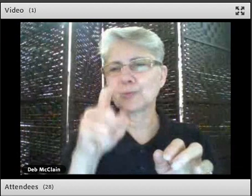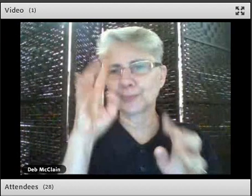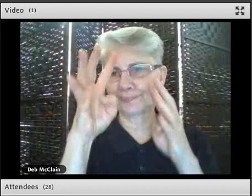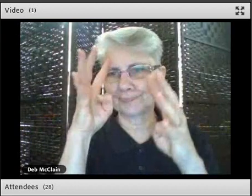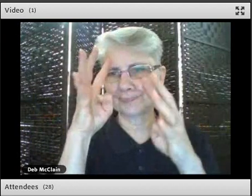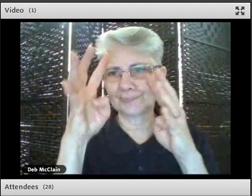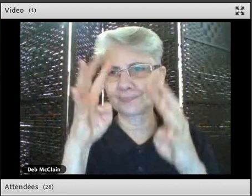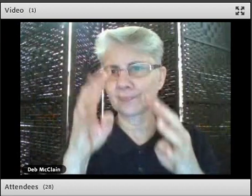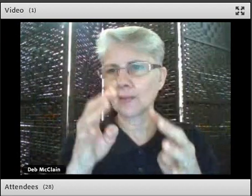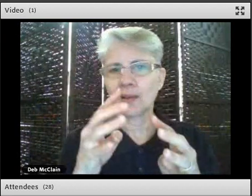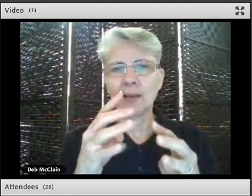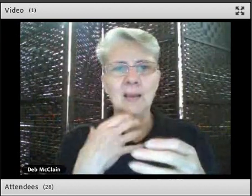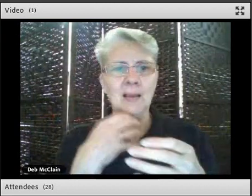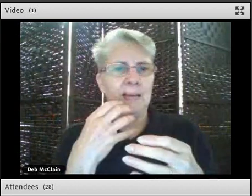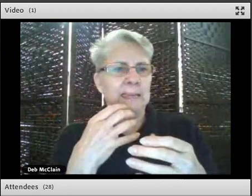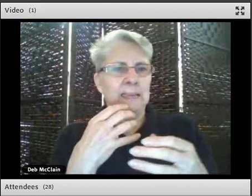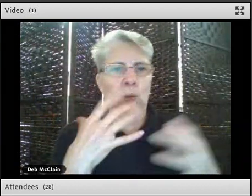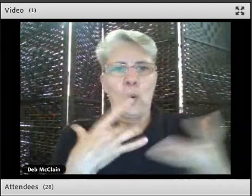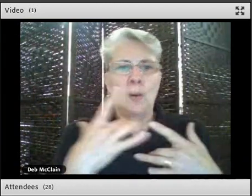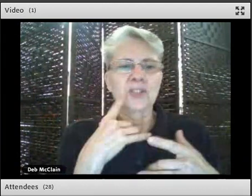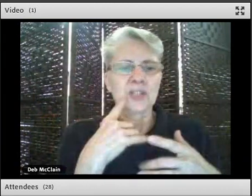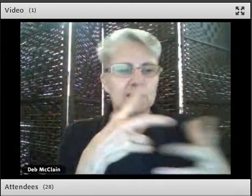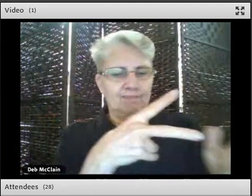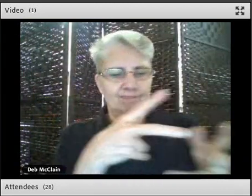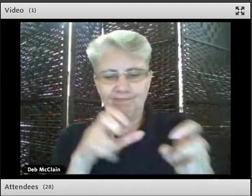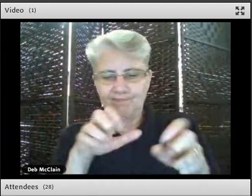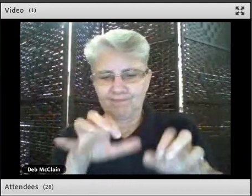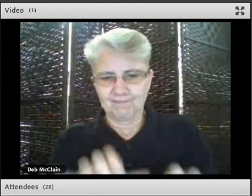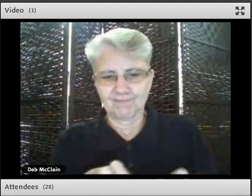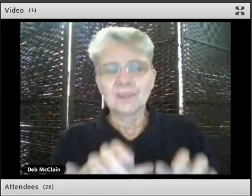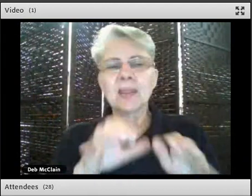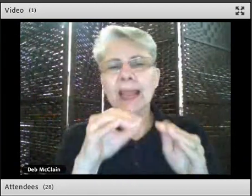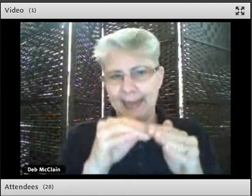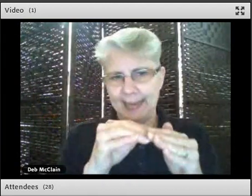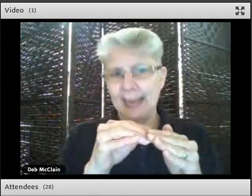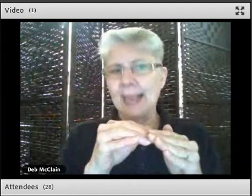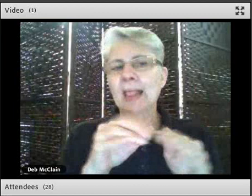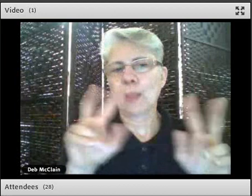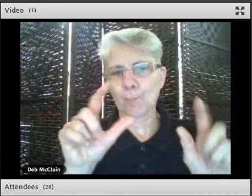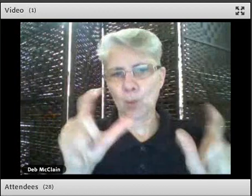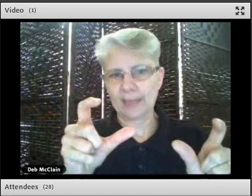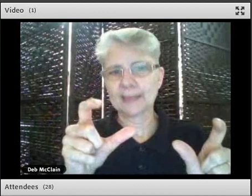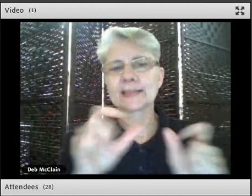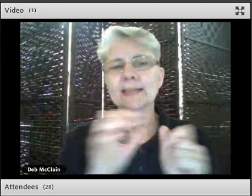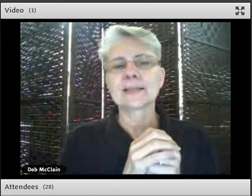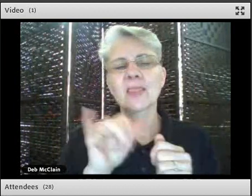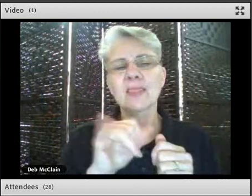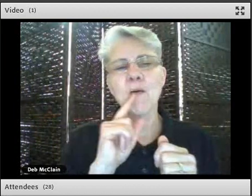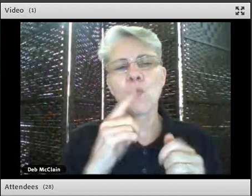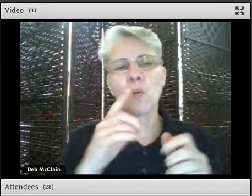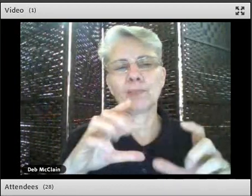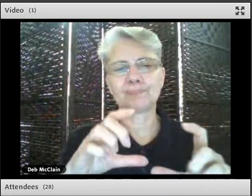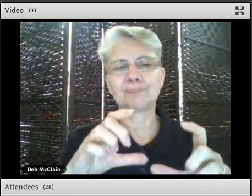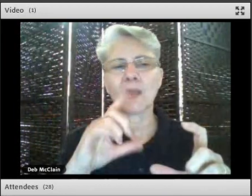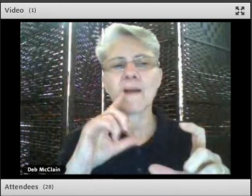This will immediately follow the extent term, which was 17 compact discs.